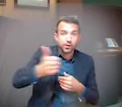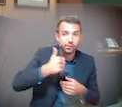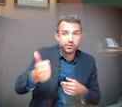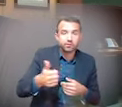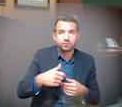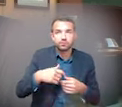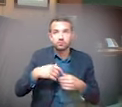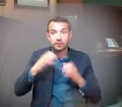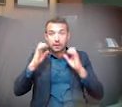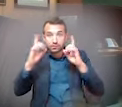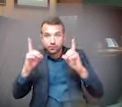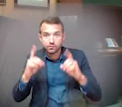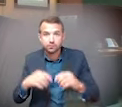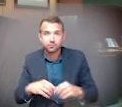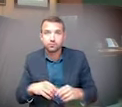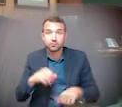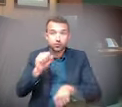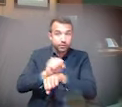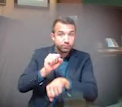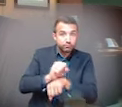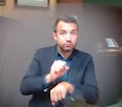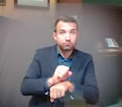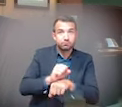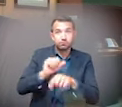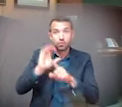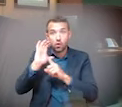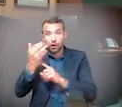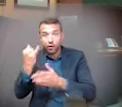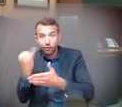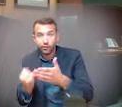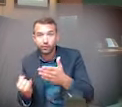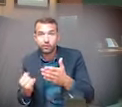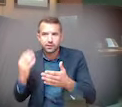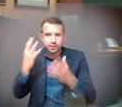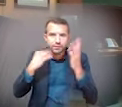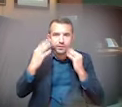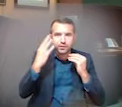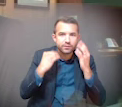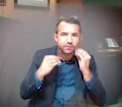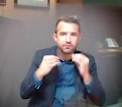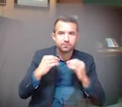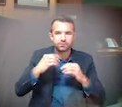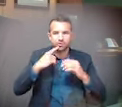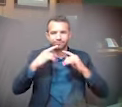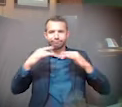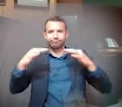like, employment, cultural arts experiences, everything.